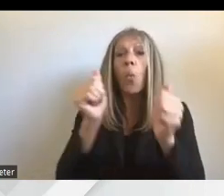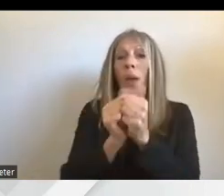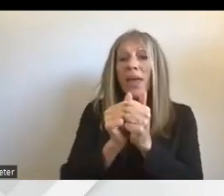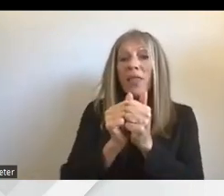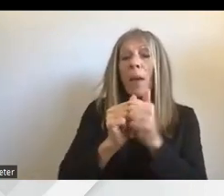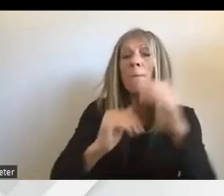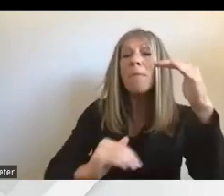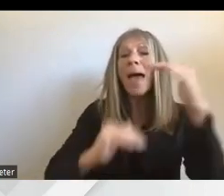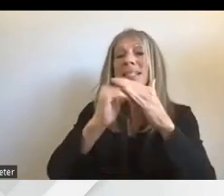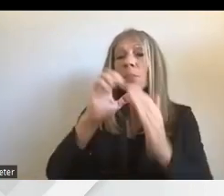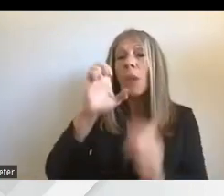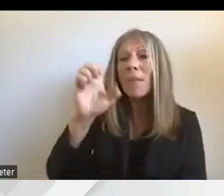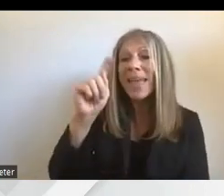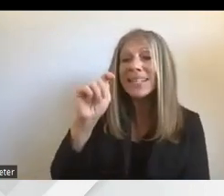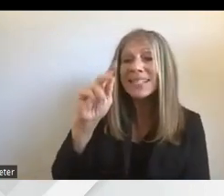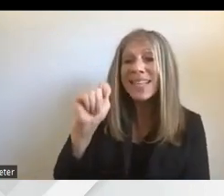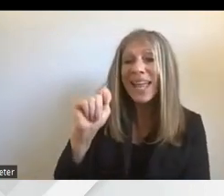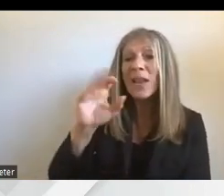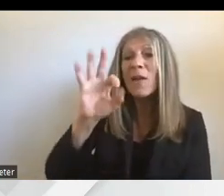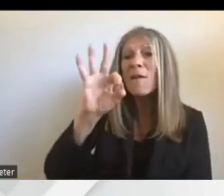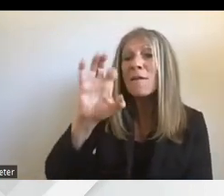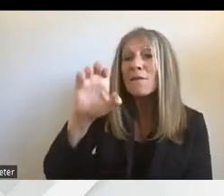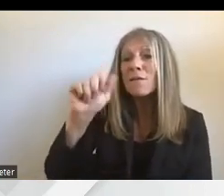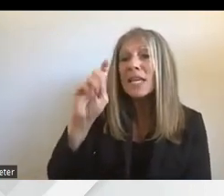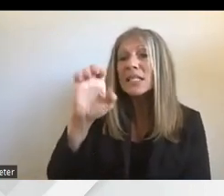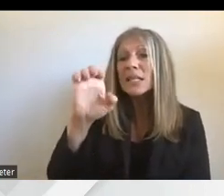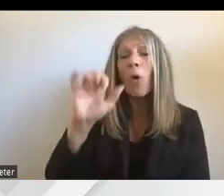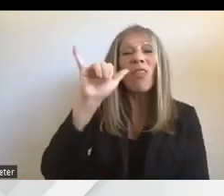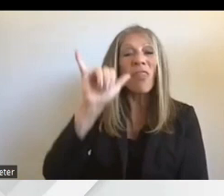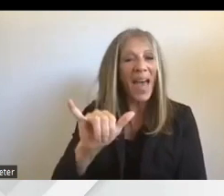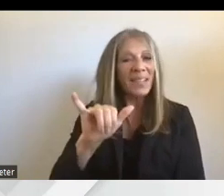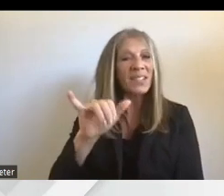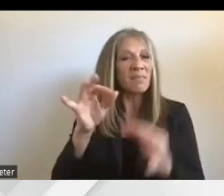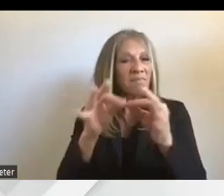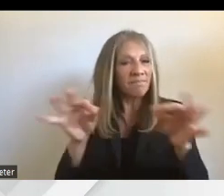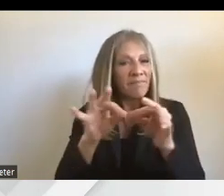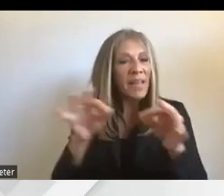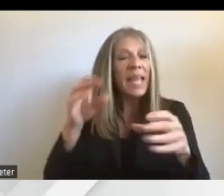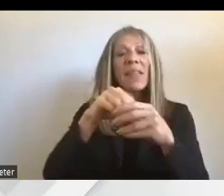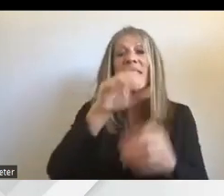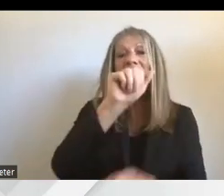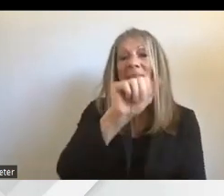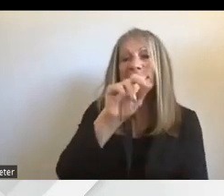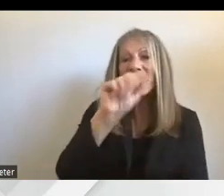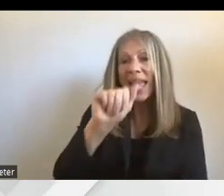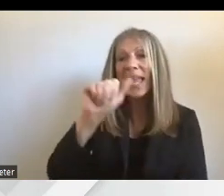Which is consistent with the terminology used in the ADA and ABA Accessibility Guidelines.